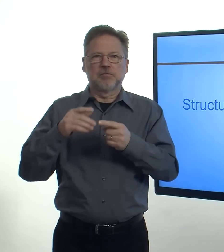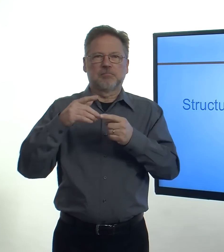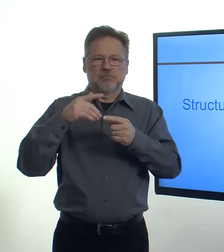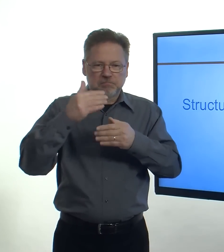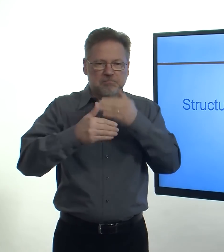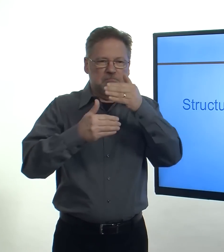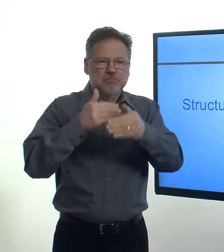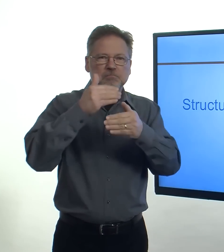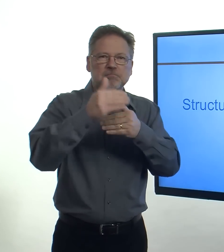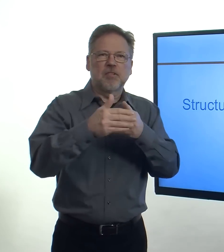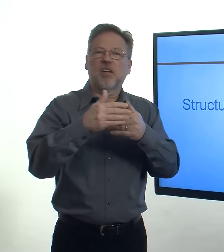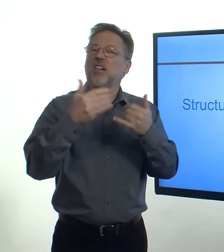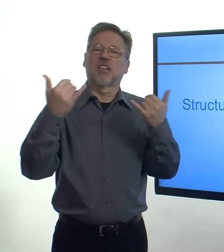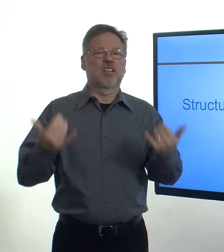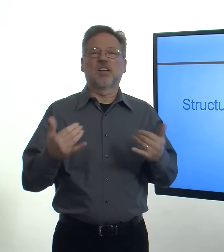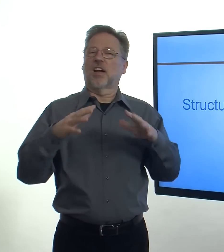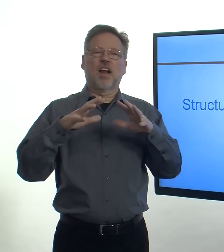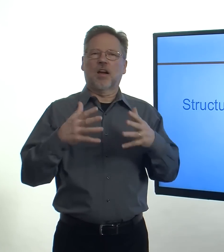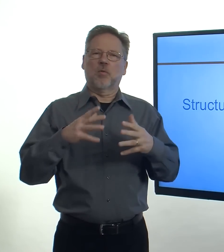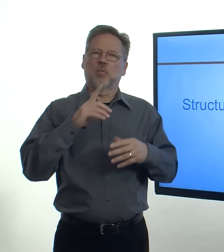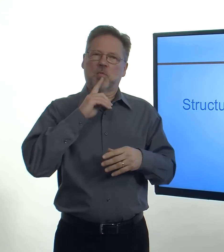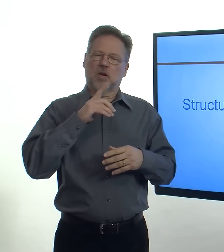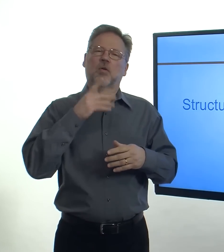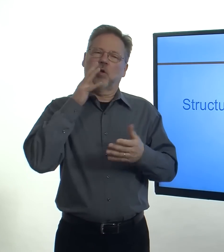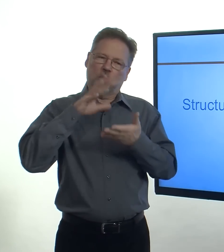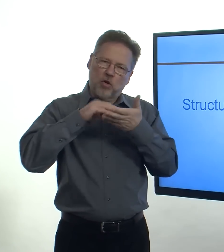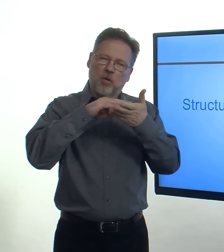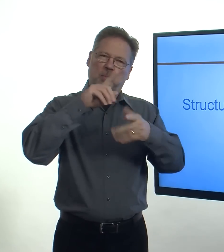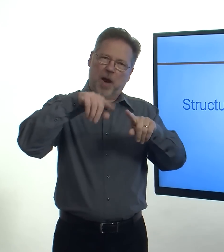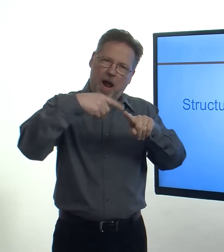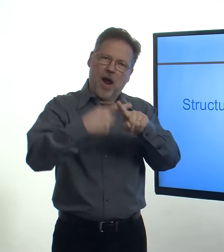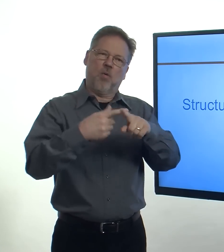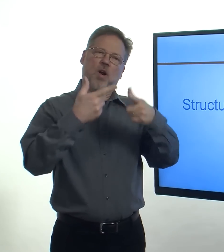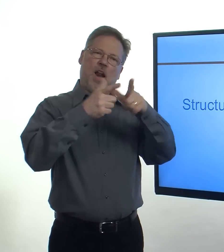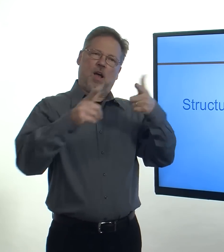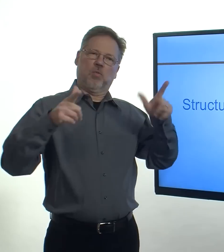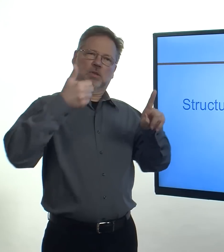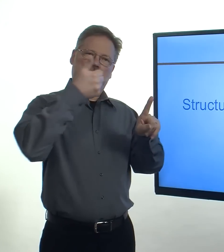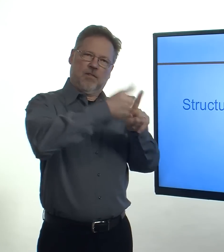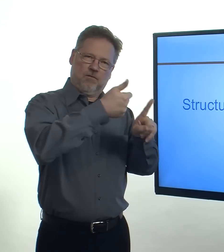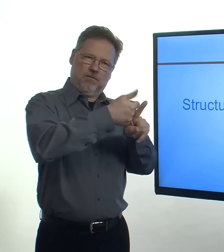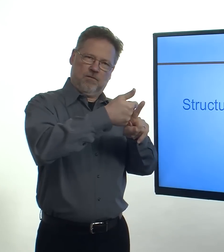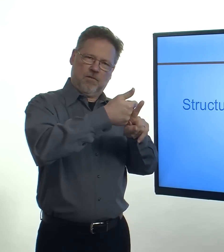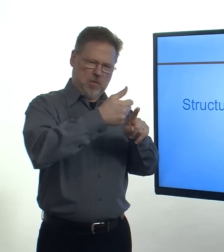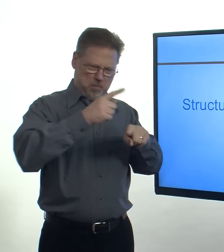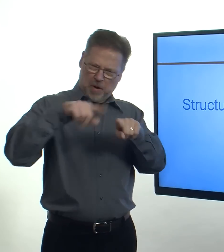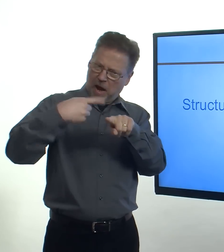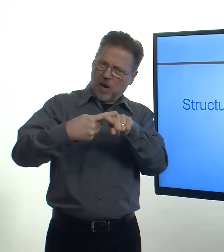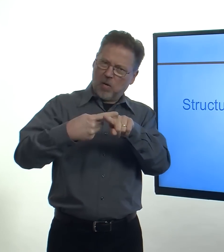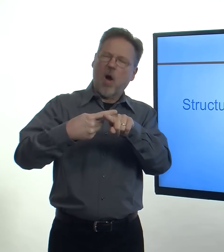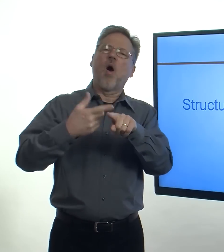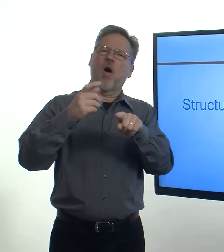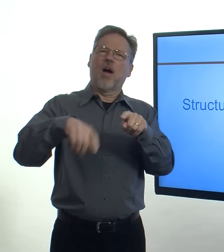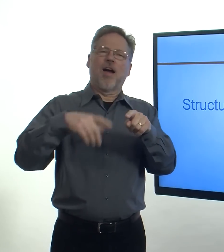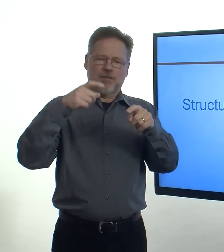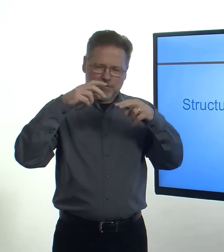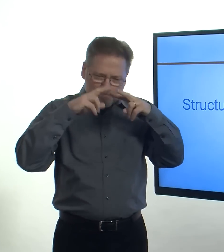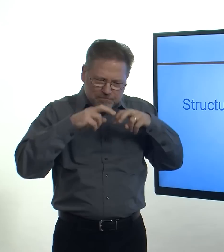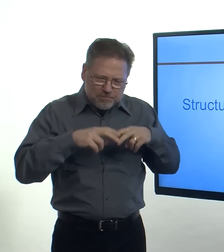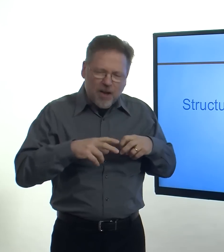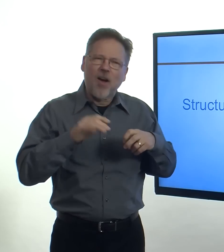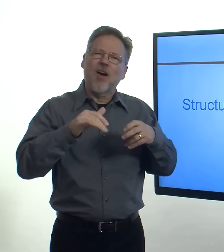and so on. In this class, you’ll learn about the language itself. To learn about the language,